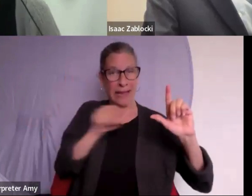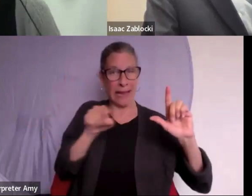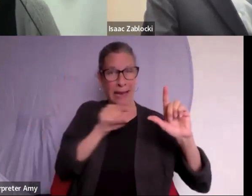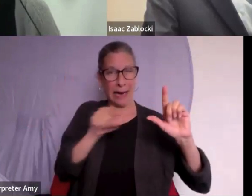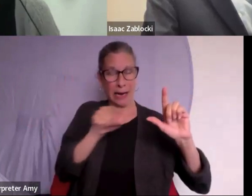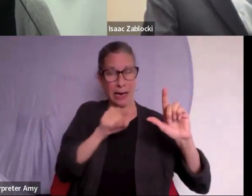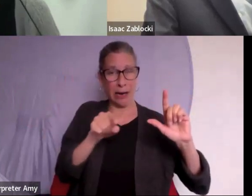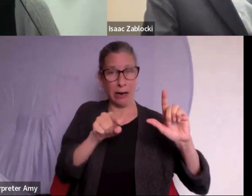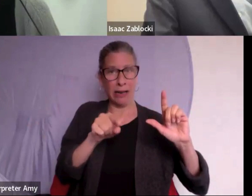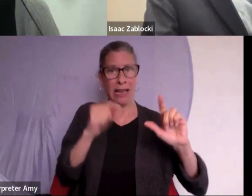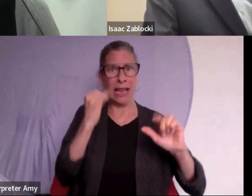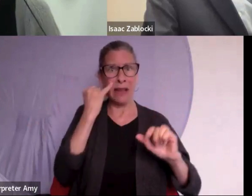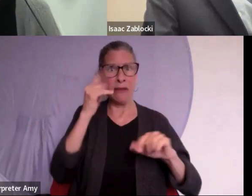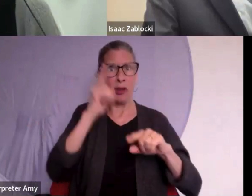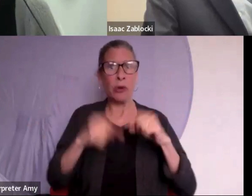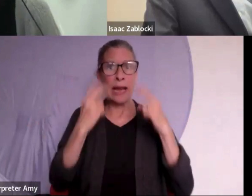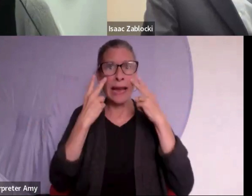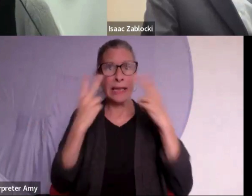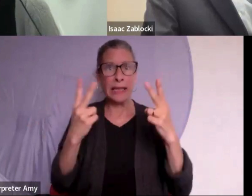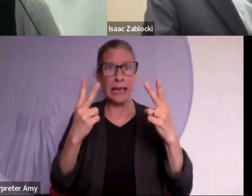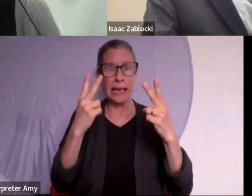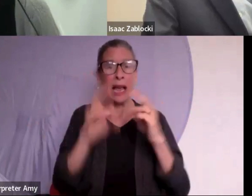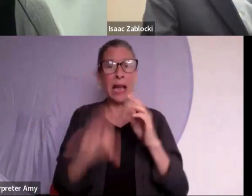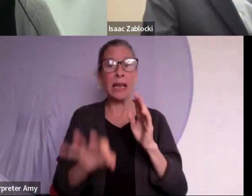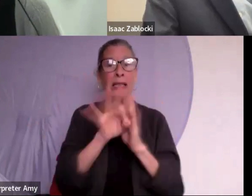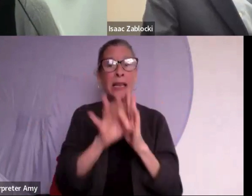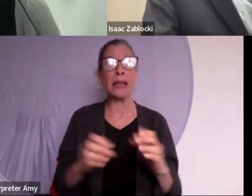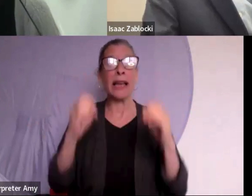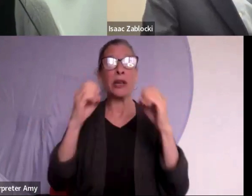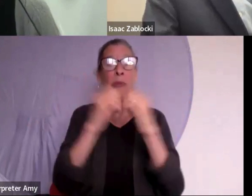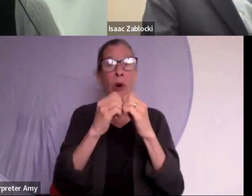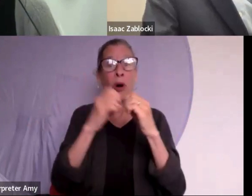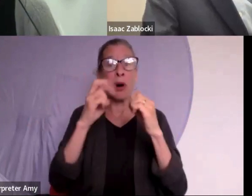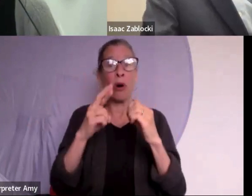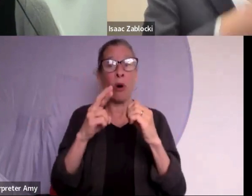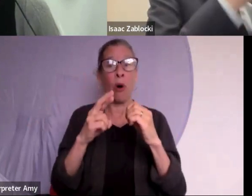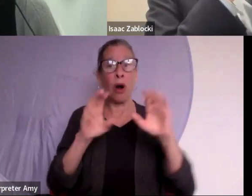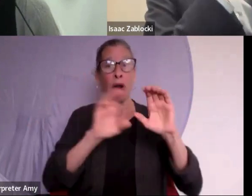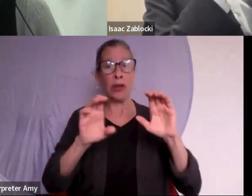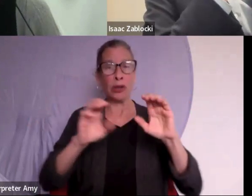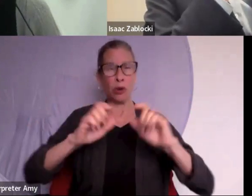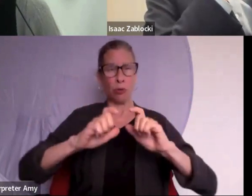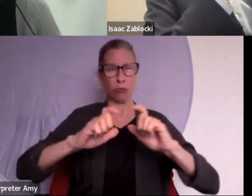this option, select "More" or stretch your Zoom window wider.